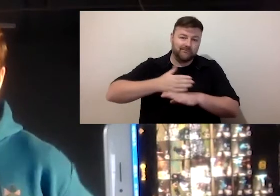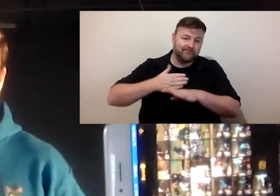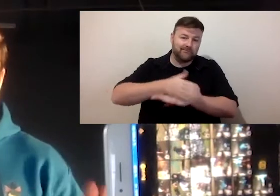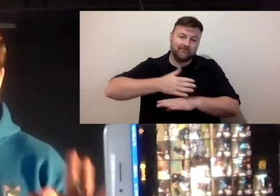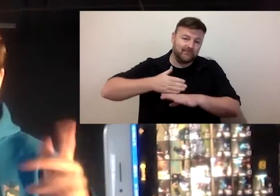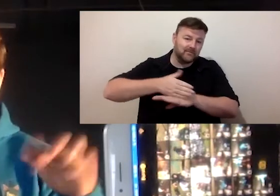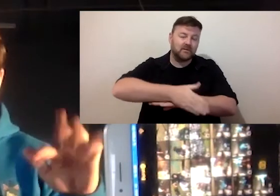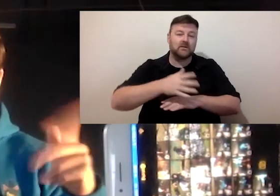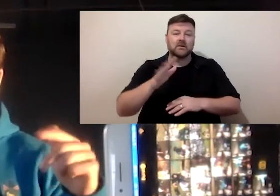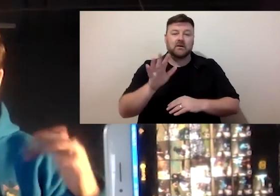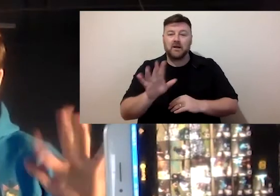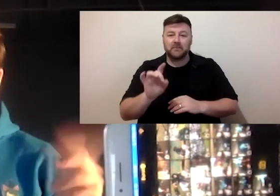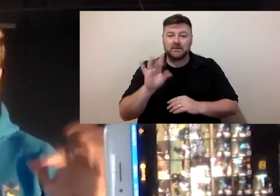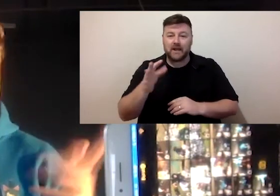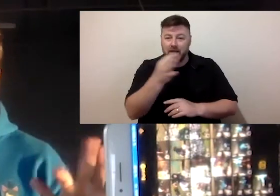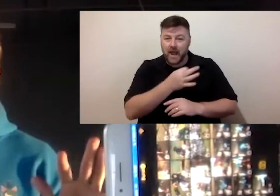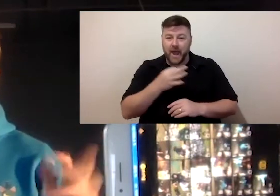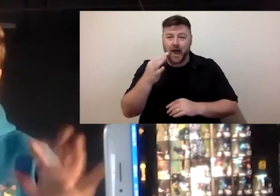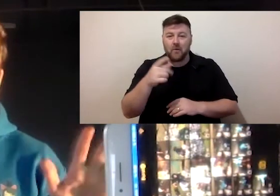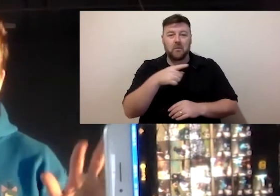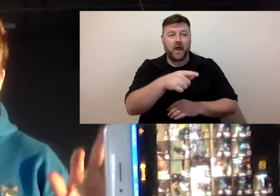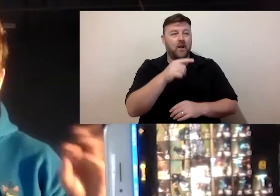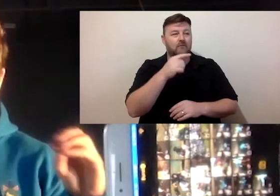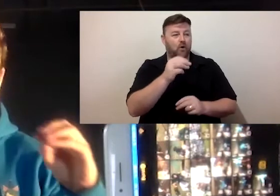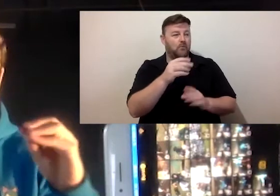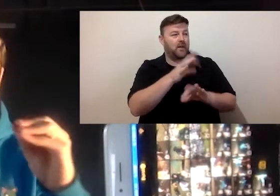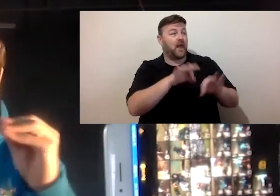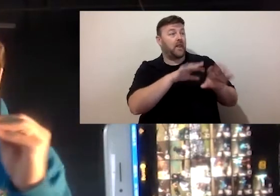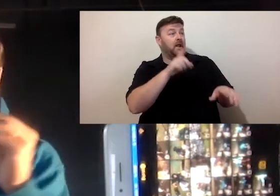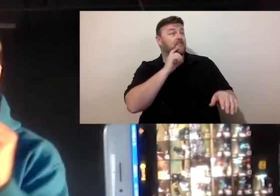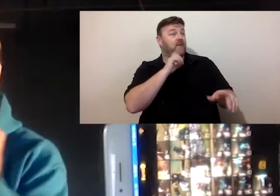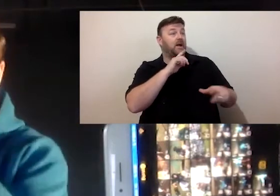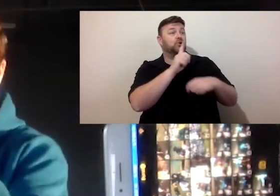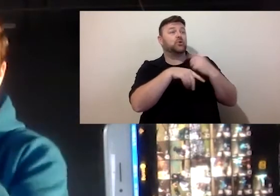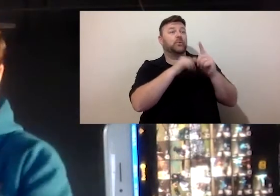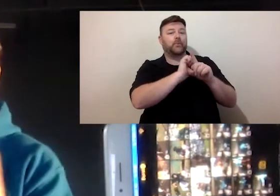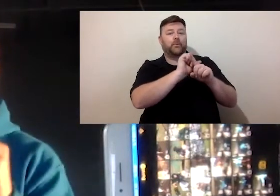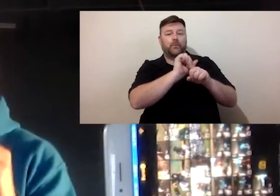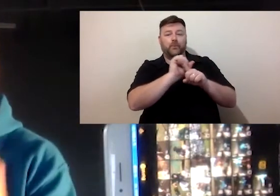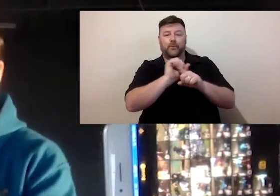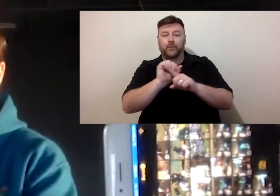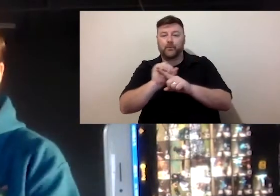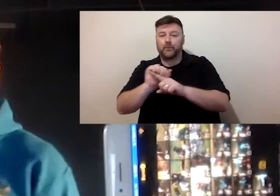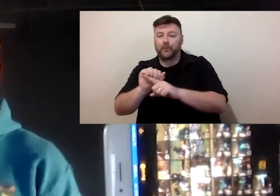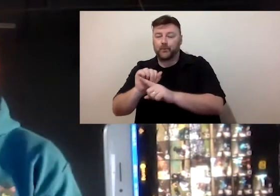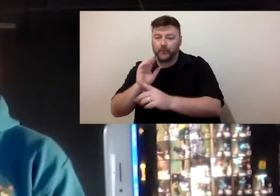frivolous/fun nothing into... something that is compelling or that